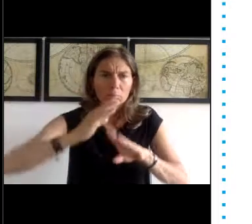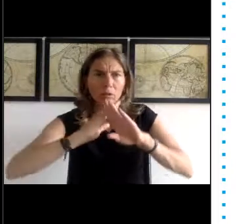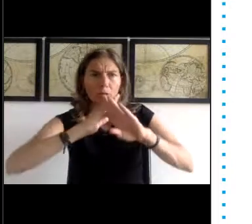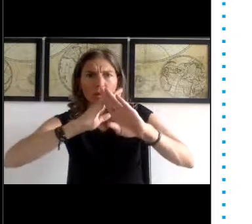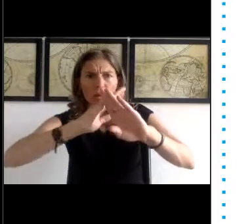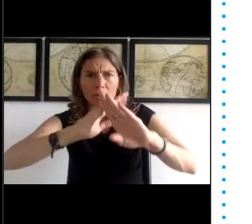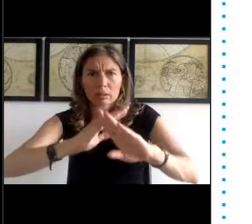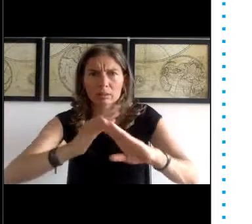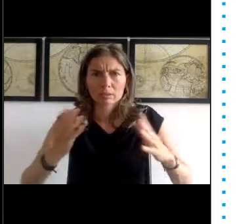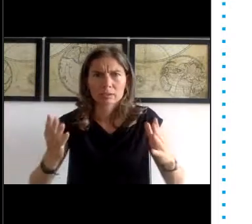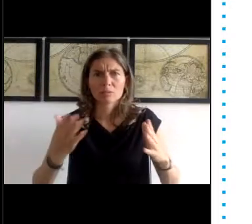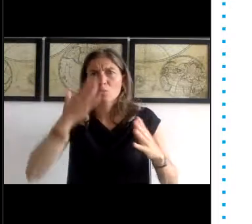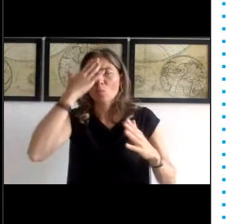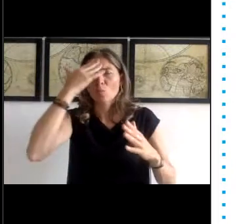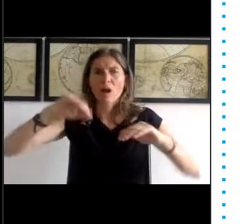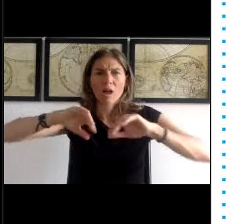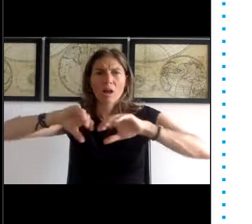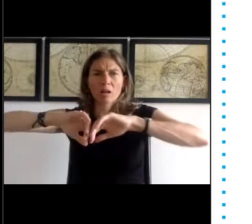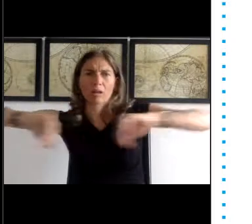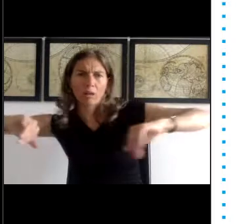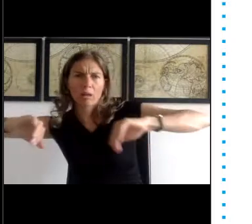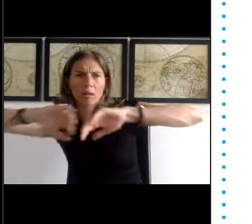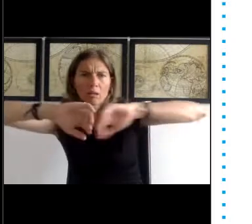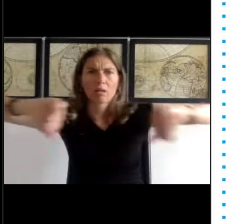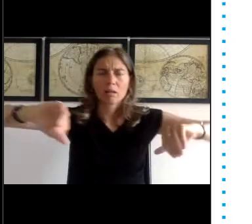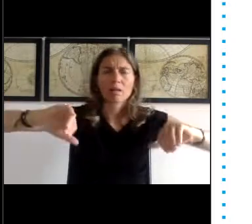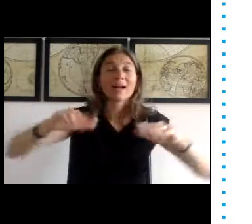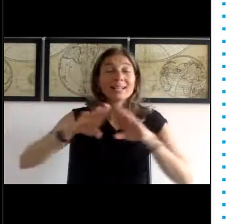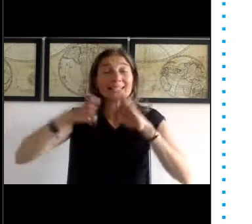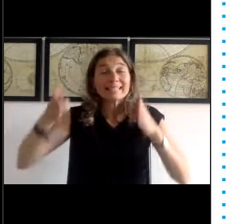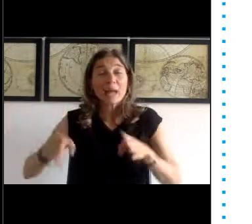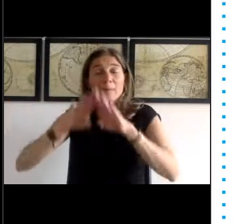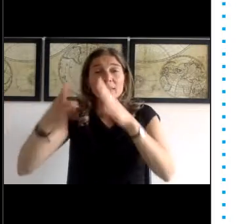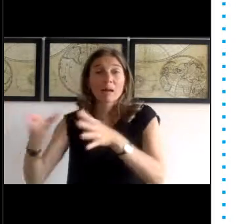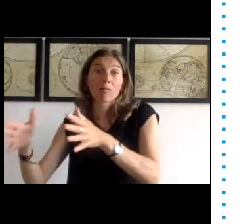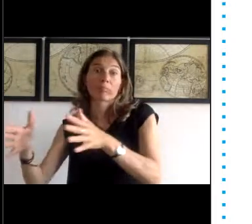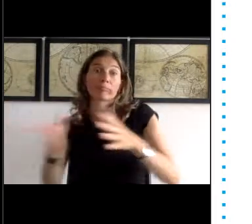And some quick travel pictures. This is me in St. Petersburg.